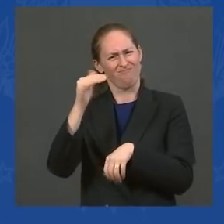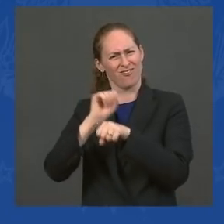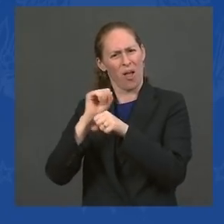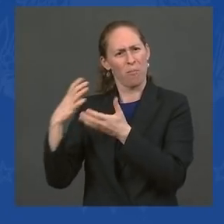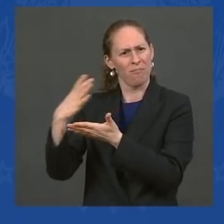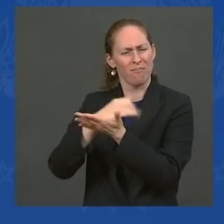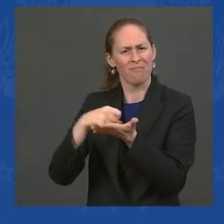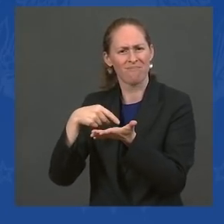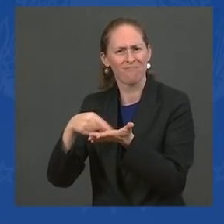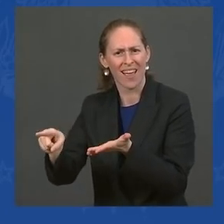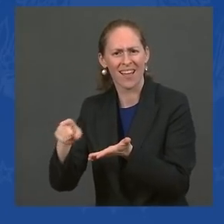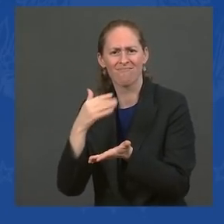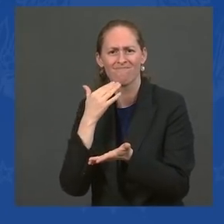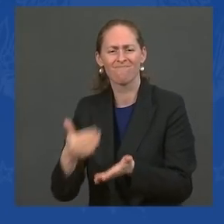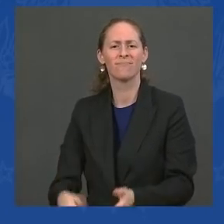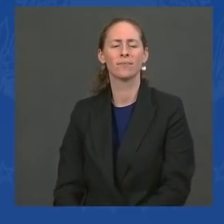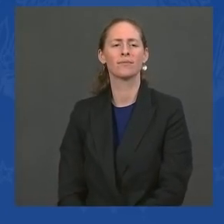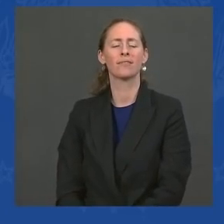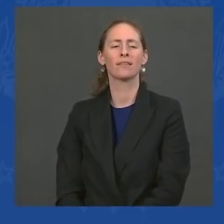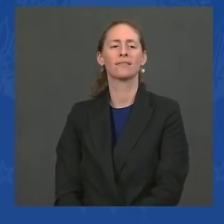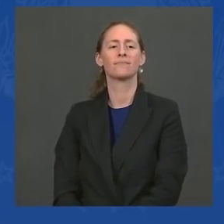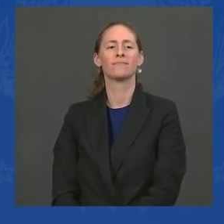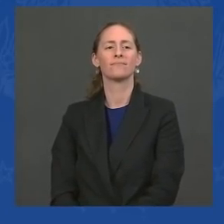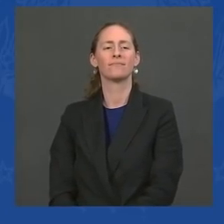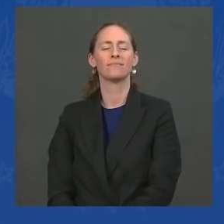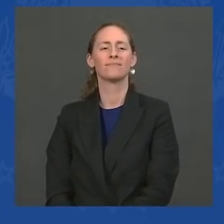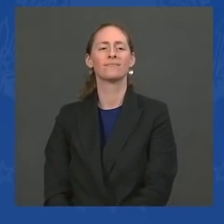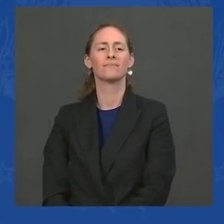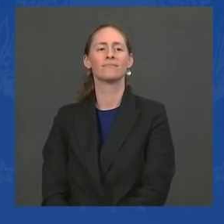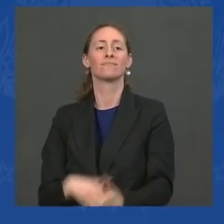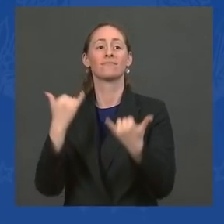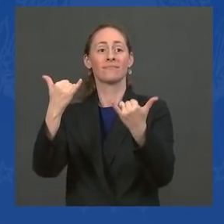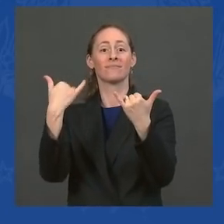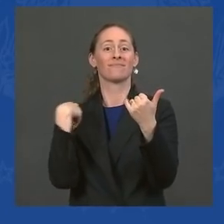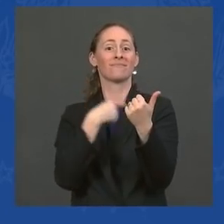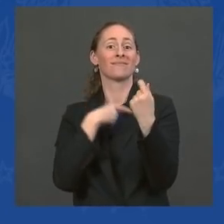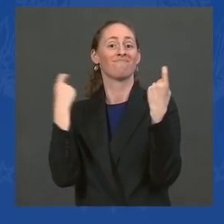So as we celebrate today's restoration of these three national monuments,